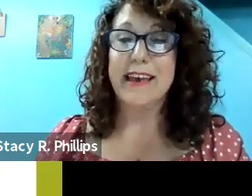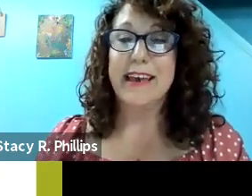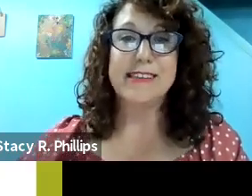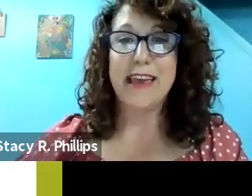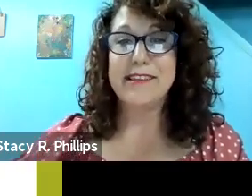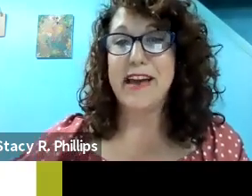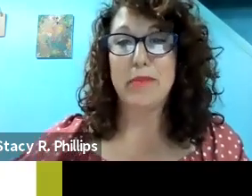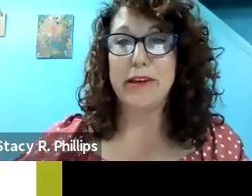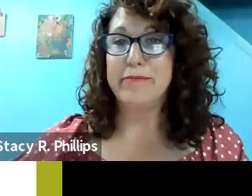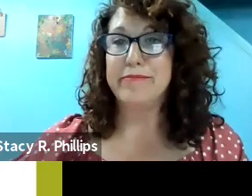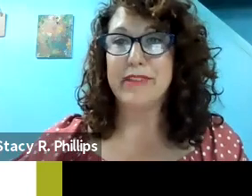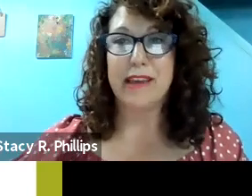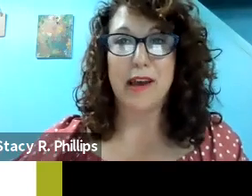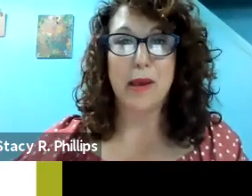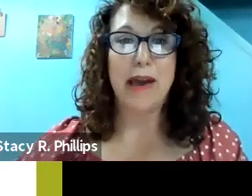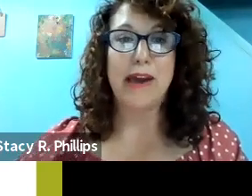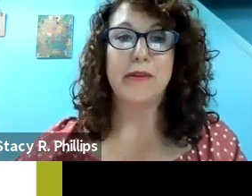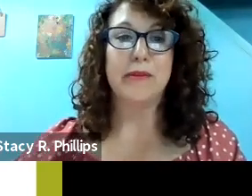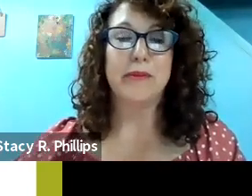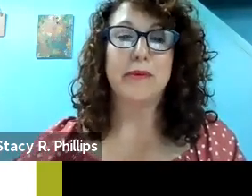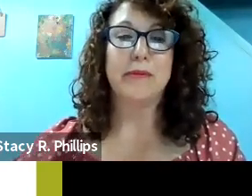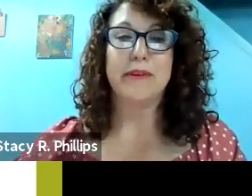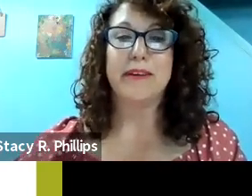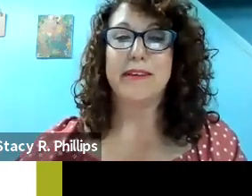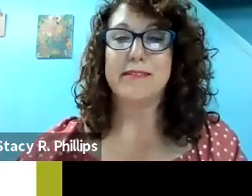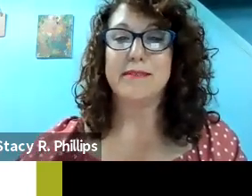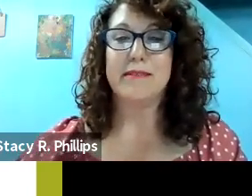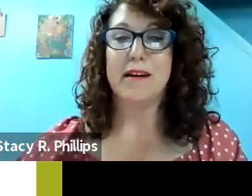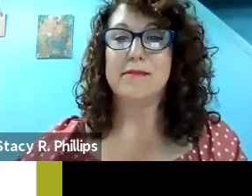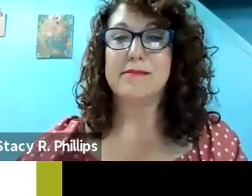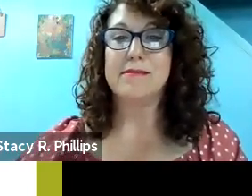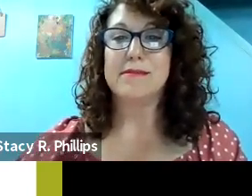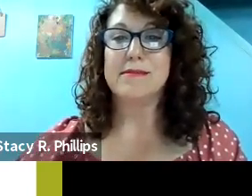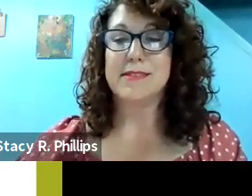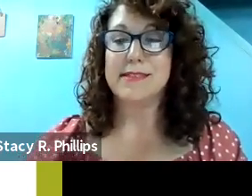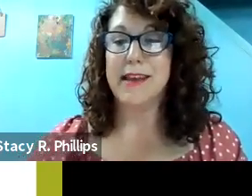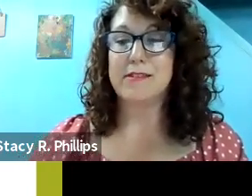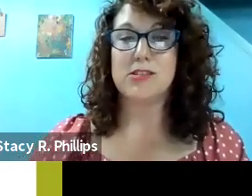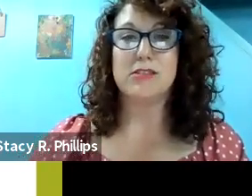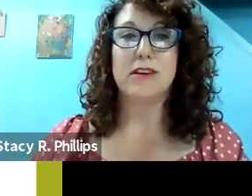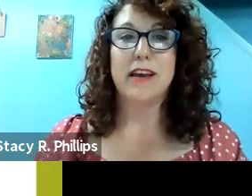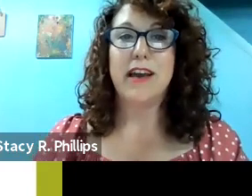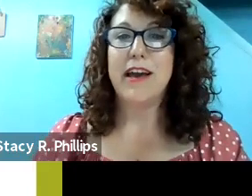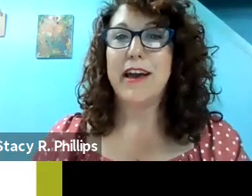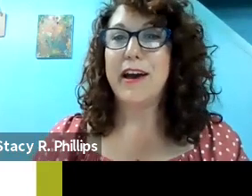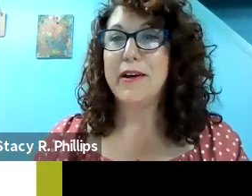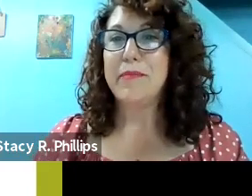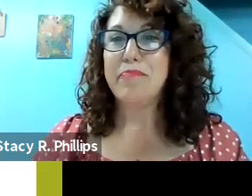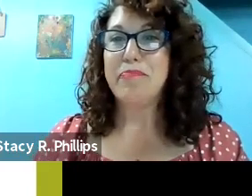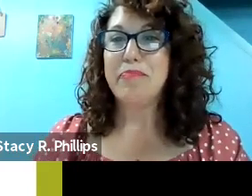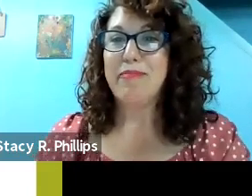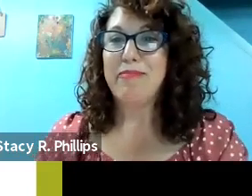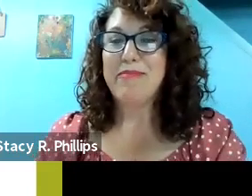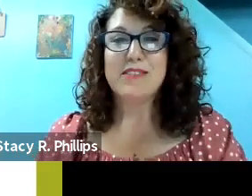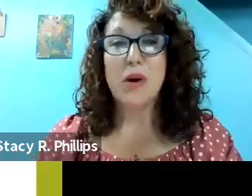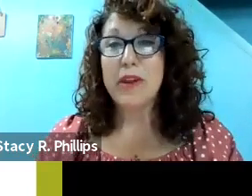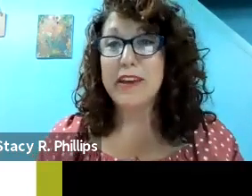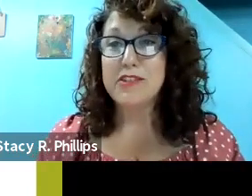and a tablet like an iPad. not see. Um, so I'm going to